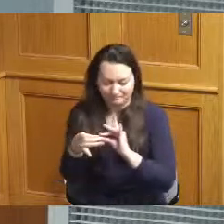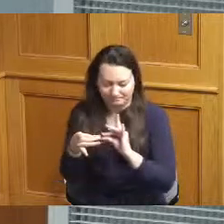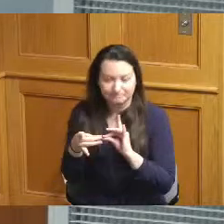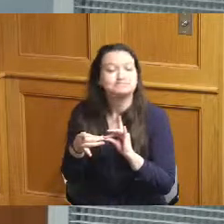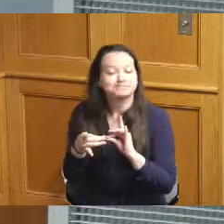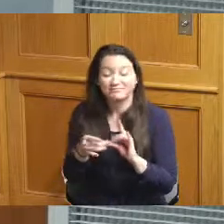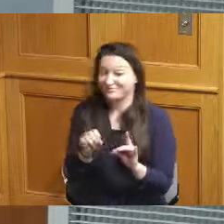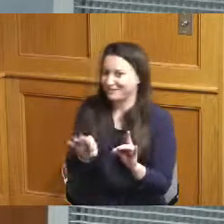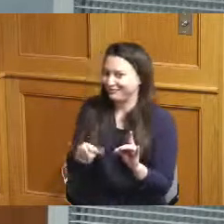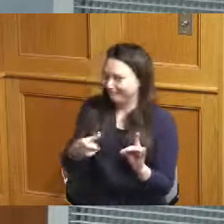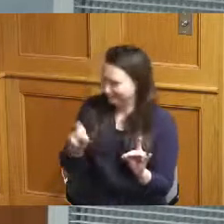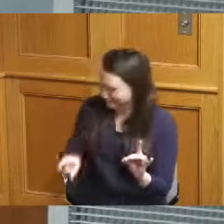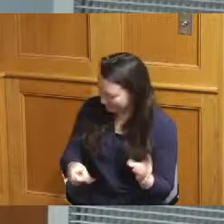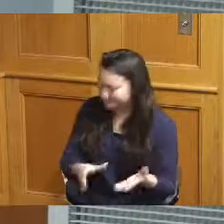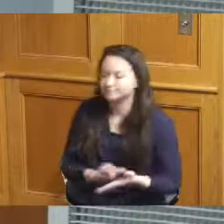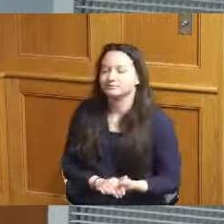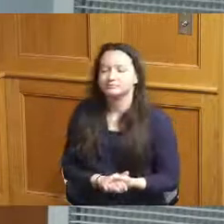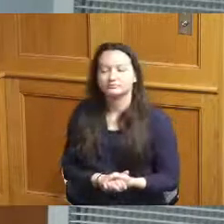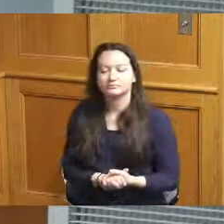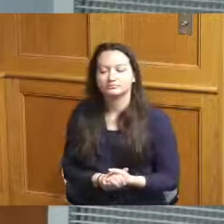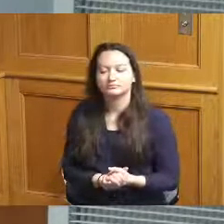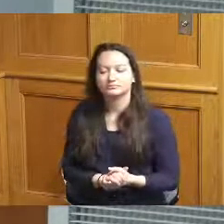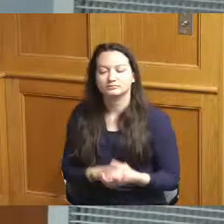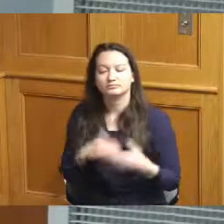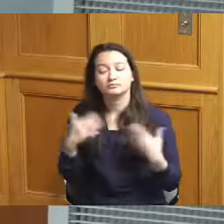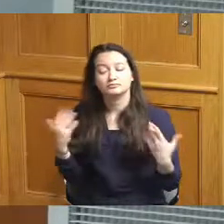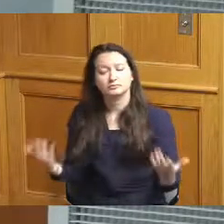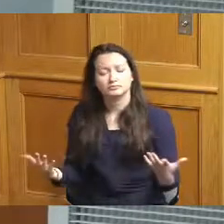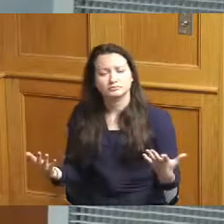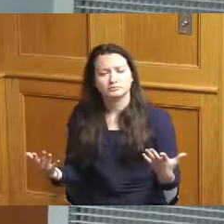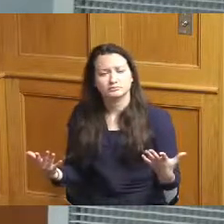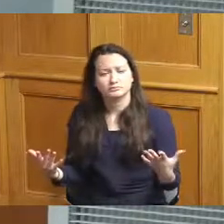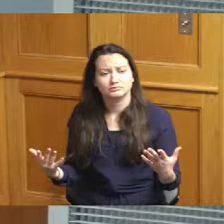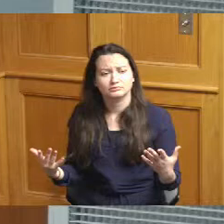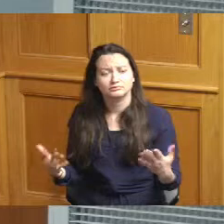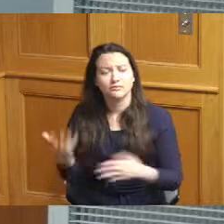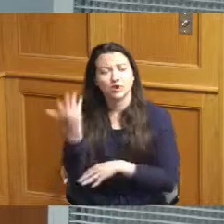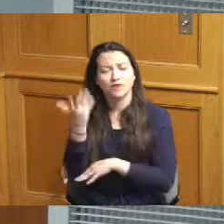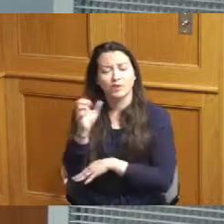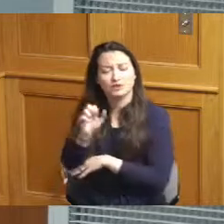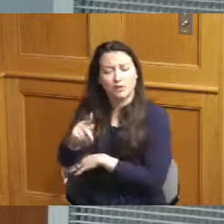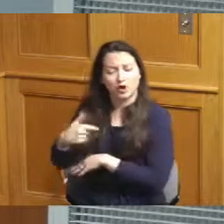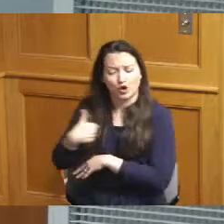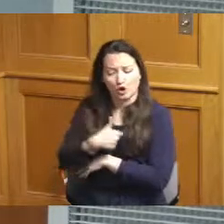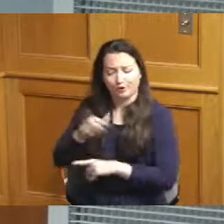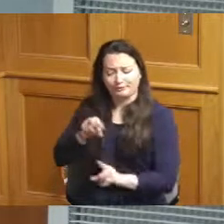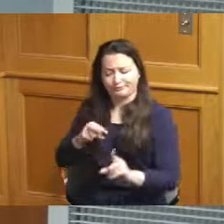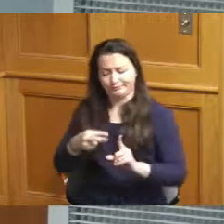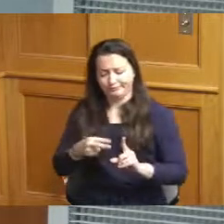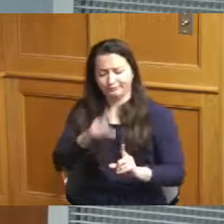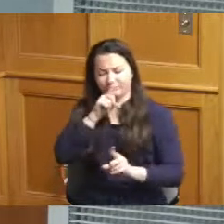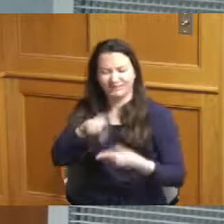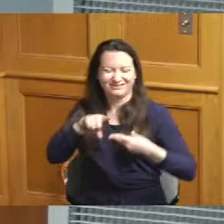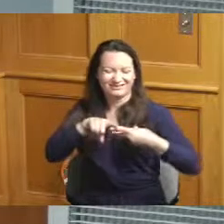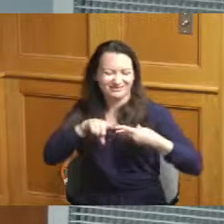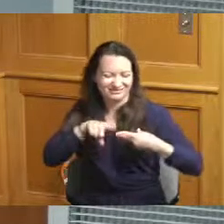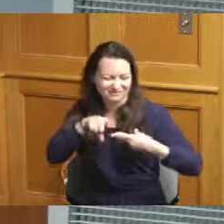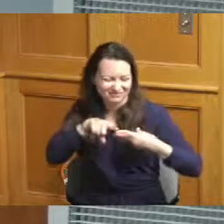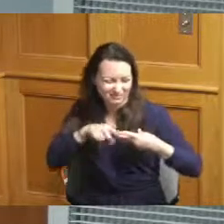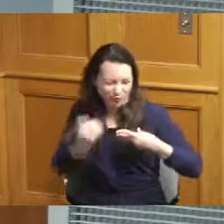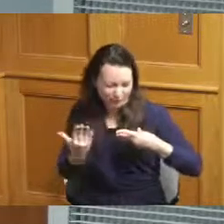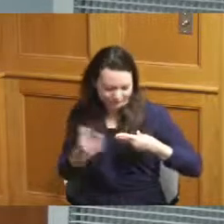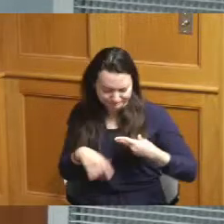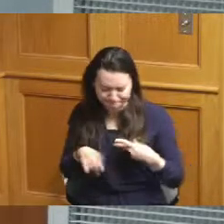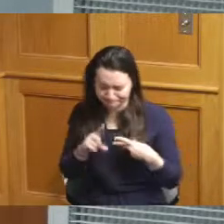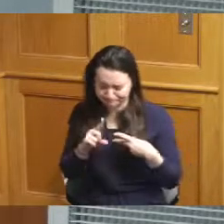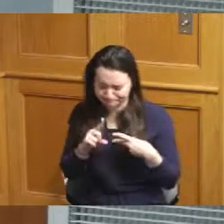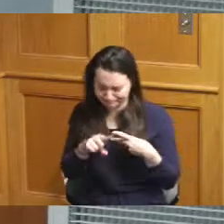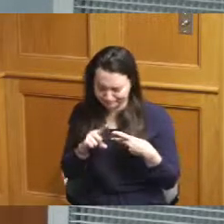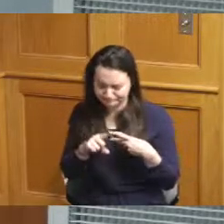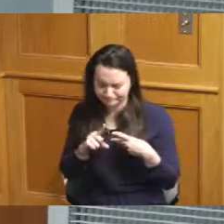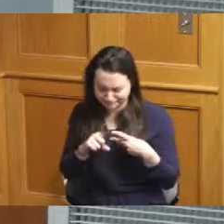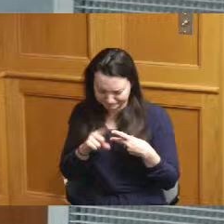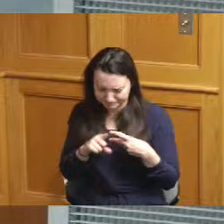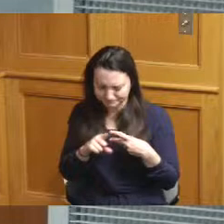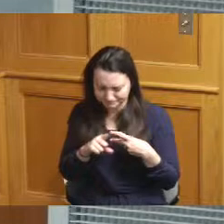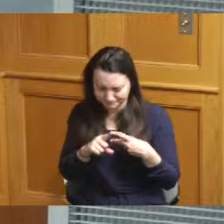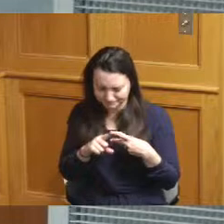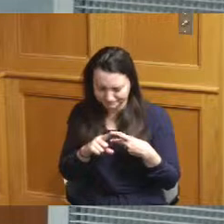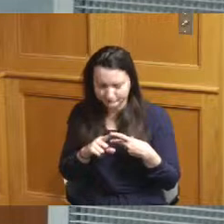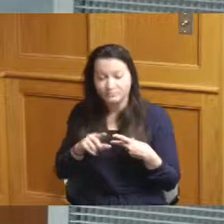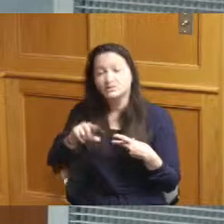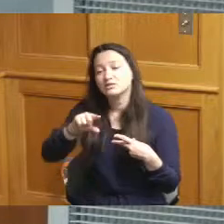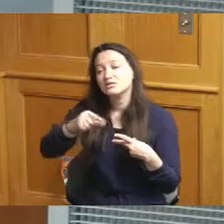speak if need be and the position of Forest Park really is twofold first of all TJ Burkhardt is